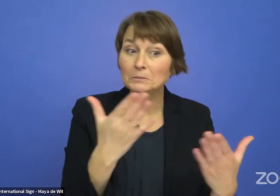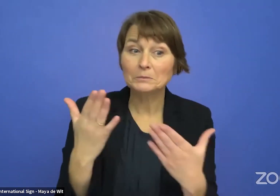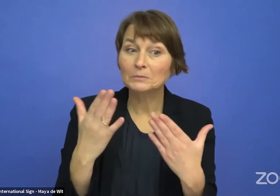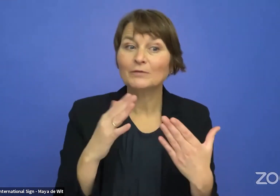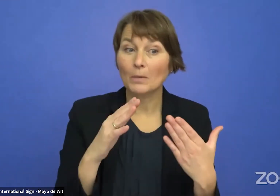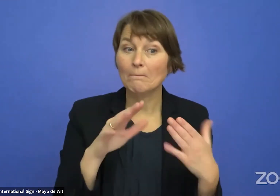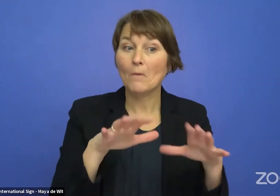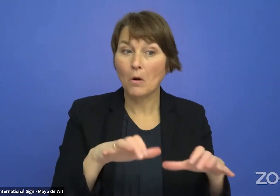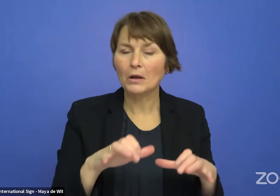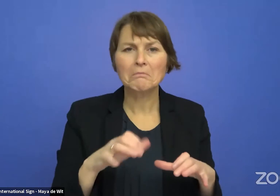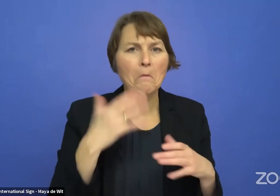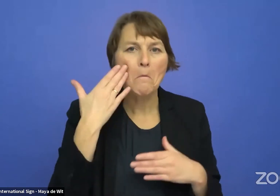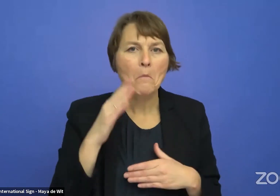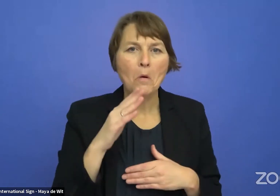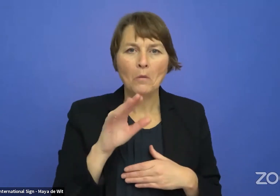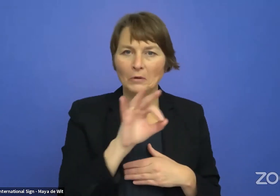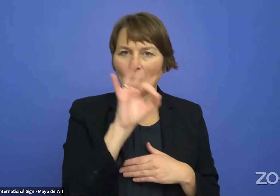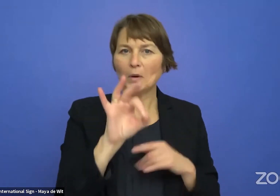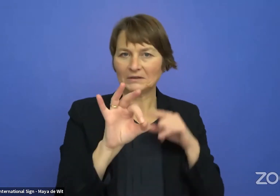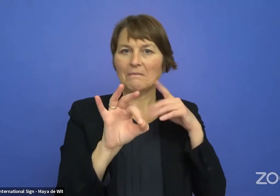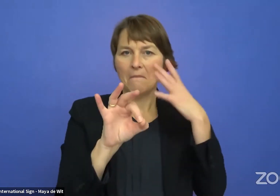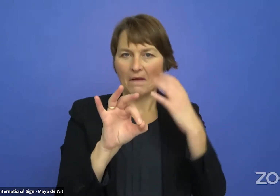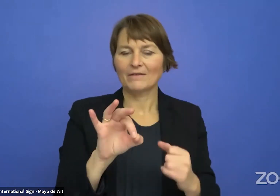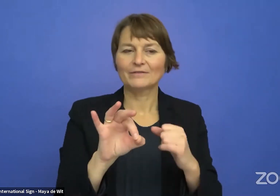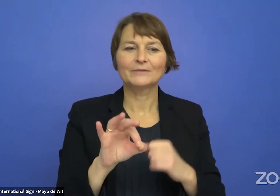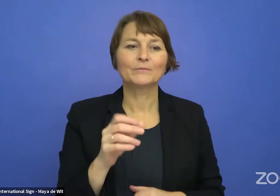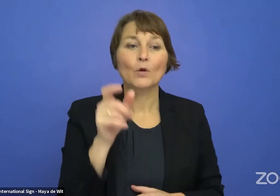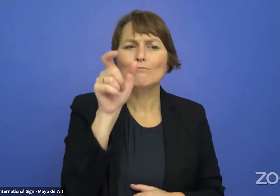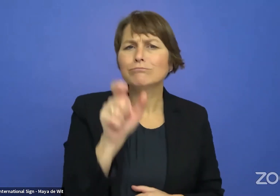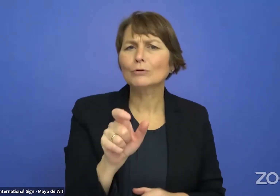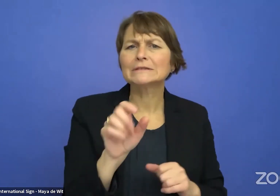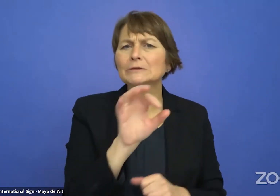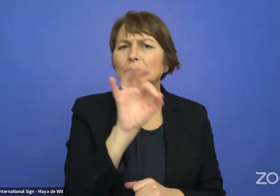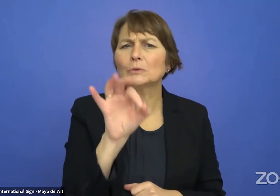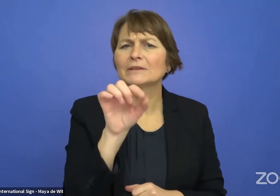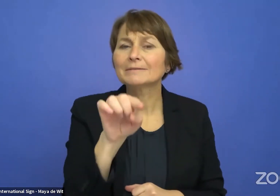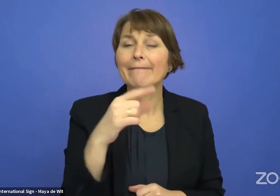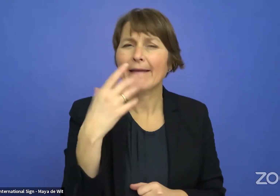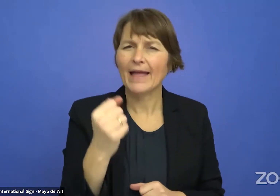either of you can maybe answer. It's: Are there any special theatre programmes or fundings for